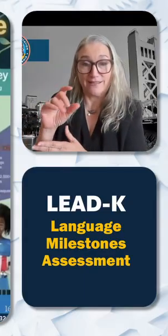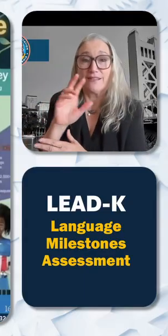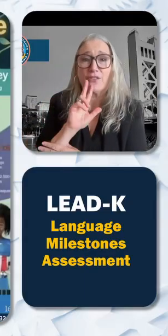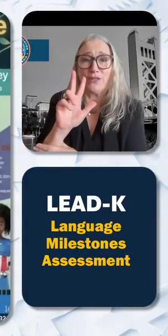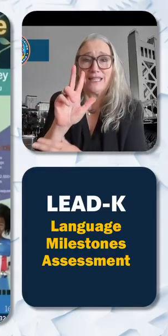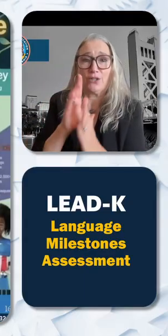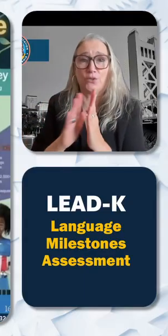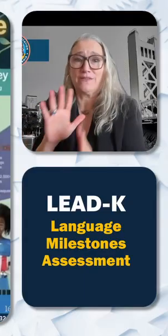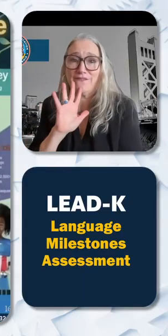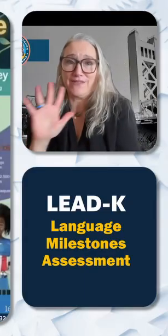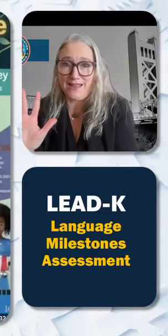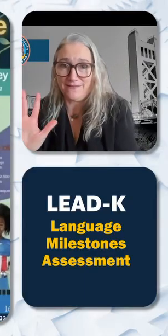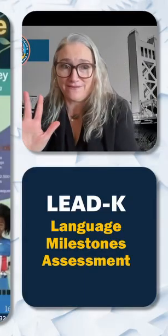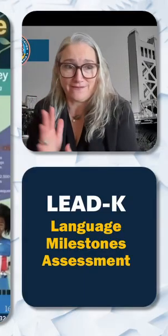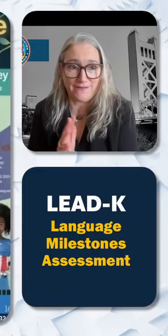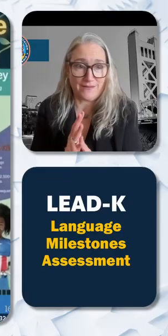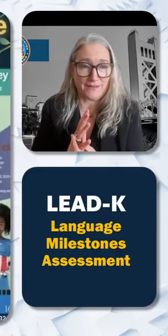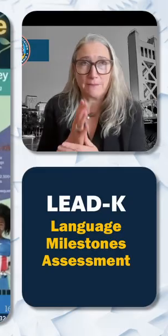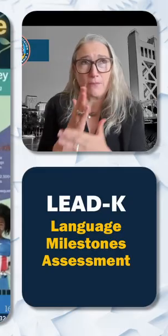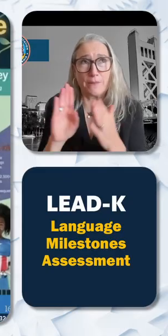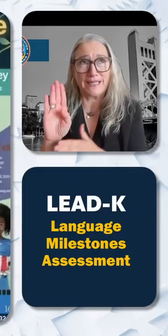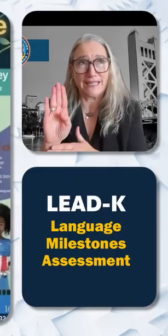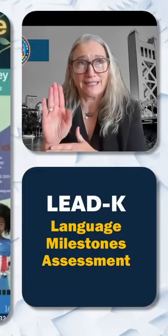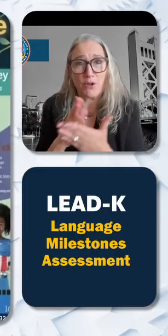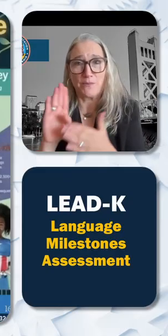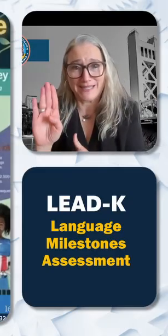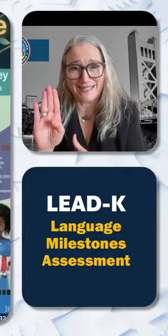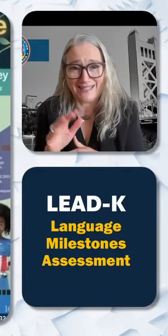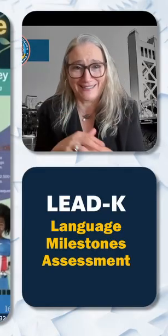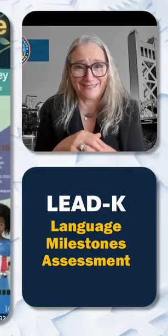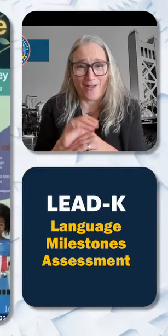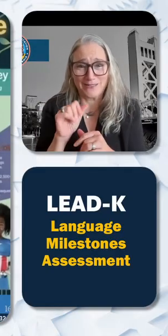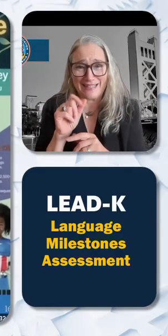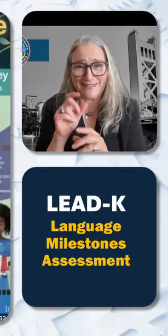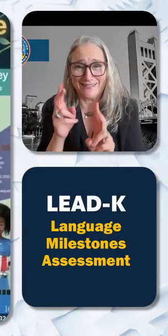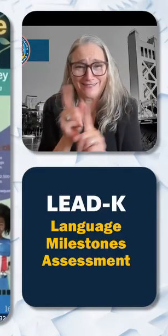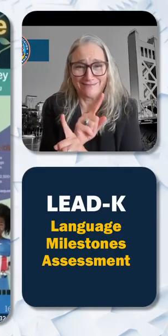to Part C, which is from ages 3 to 5. Or maybe it's Part B, excuse me,